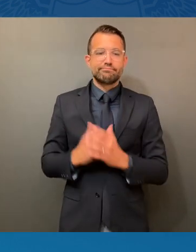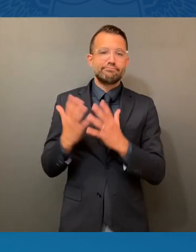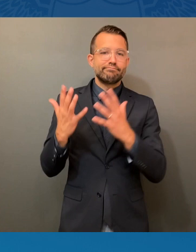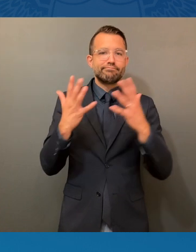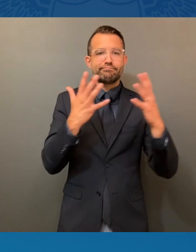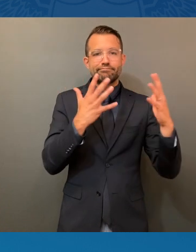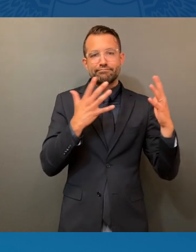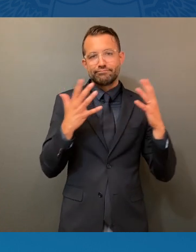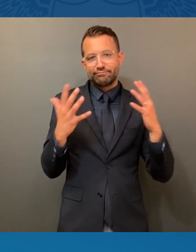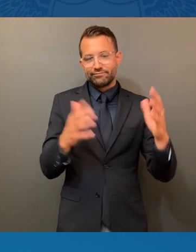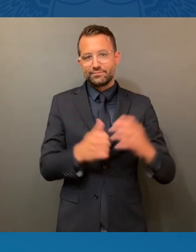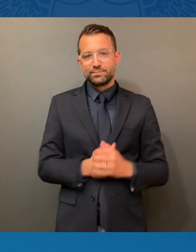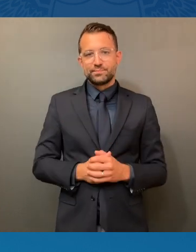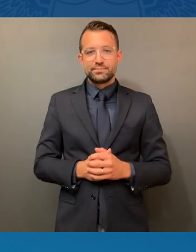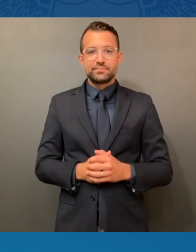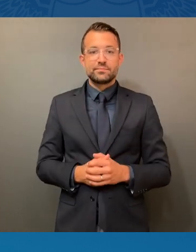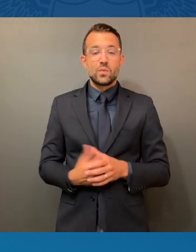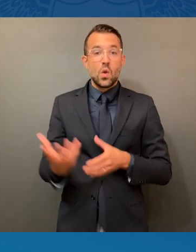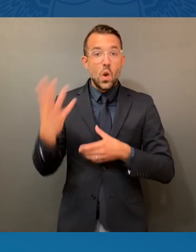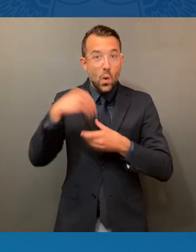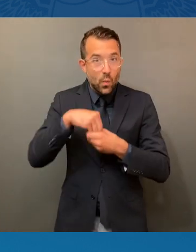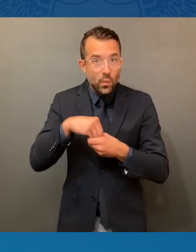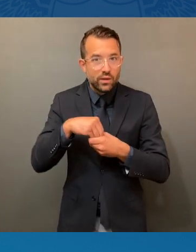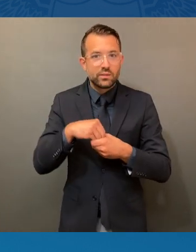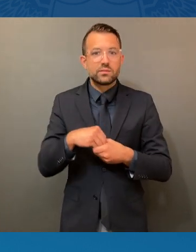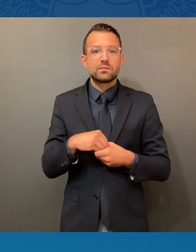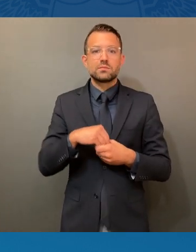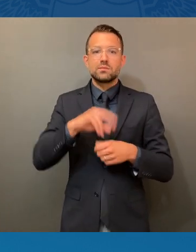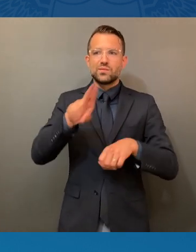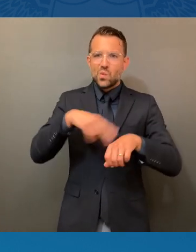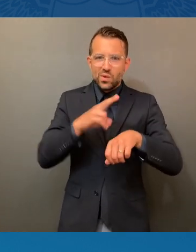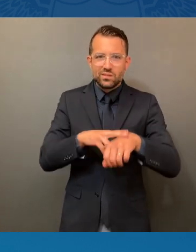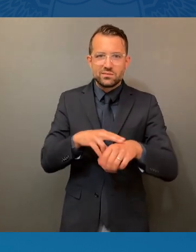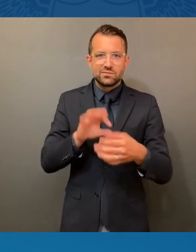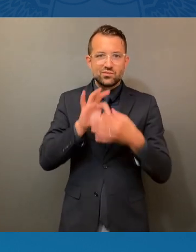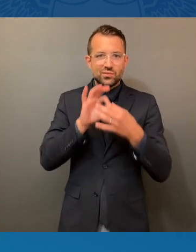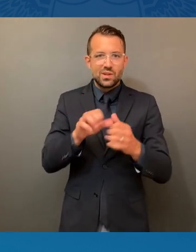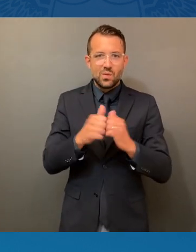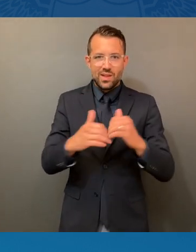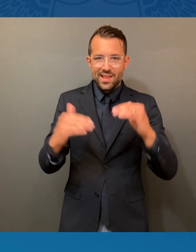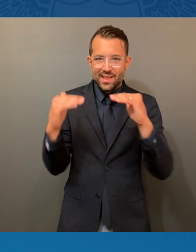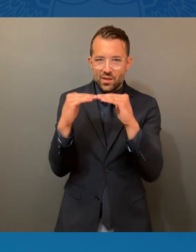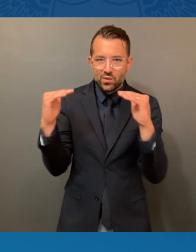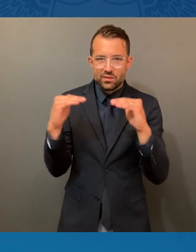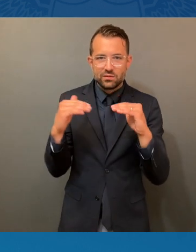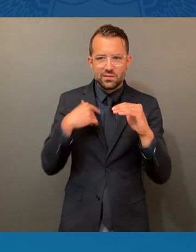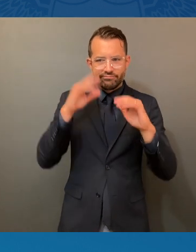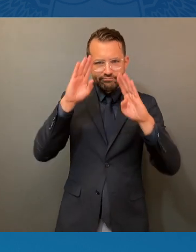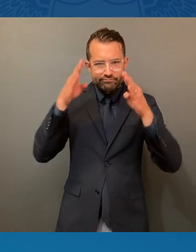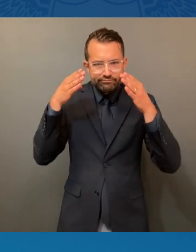including of course, on principles of equity, paying attention to the disproportionate impact